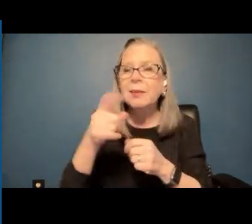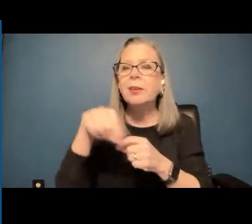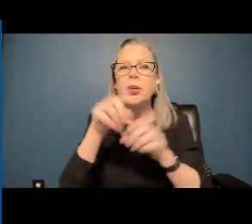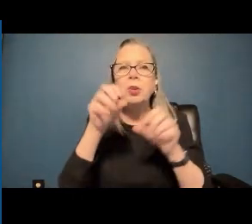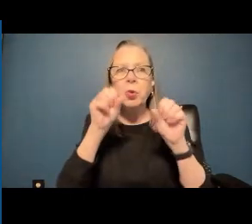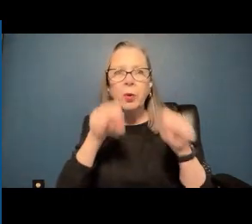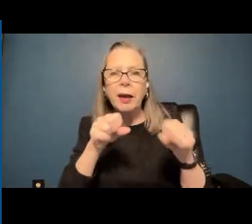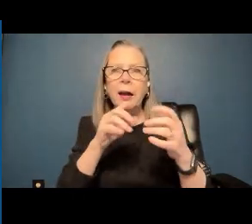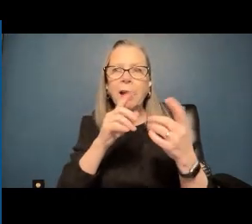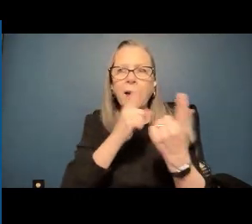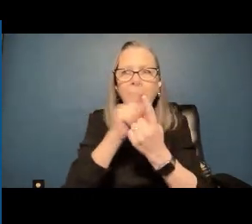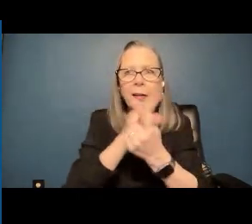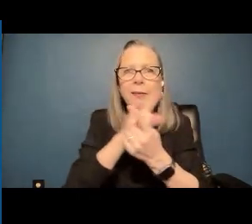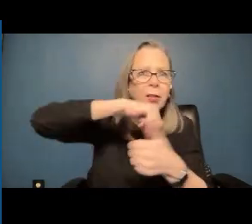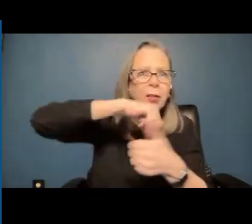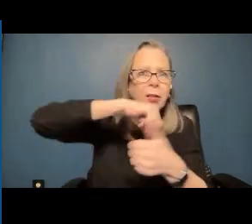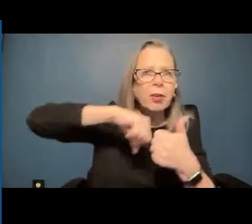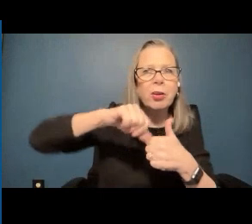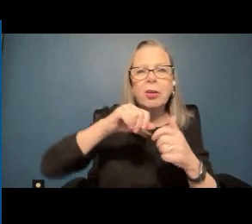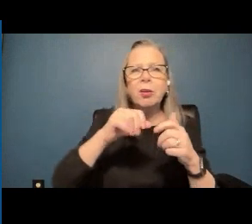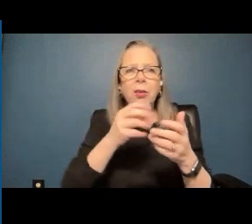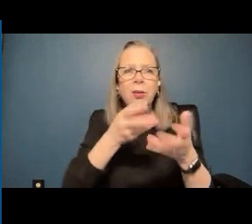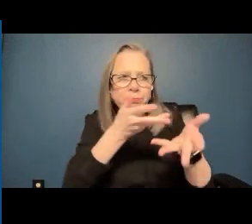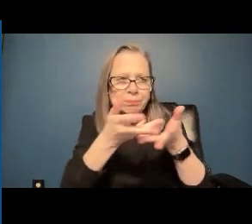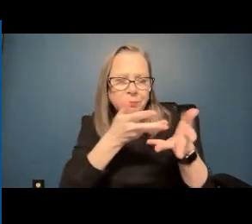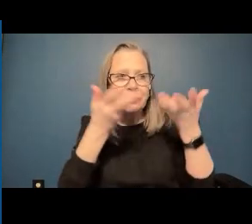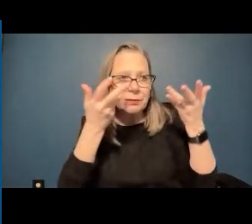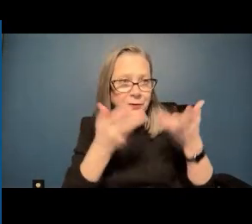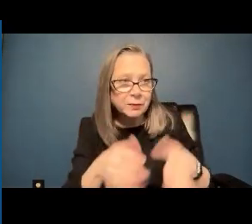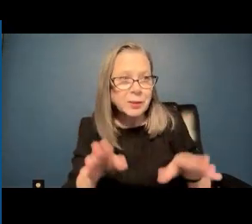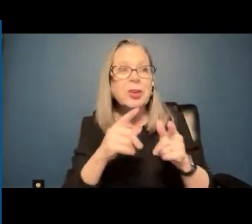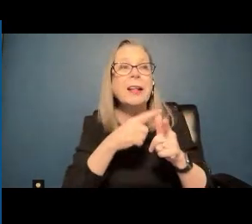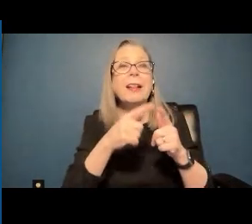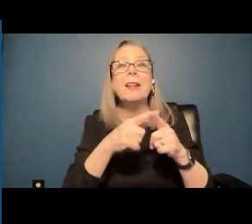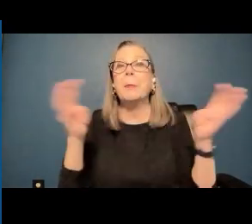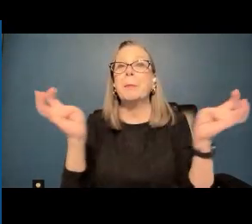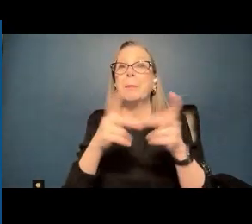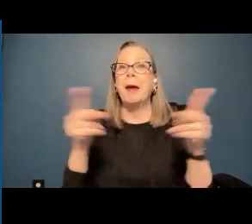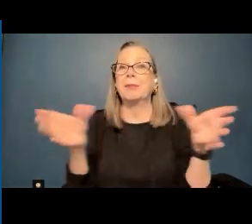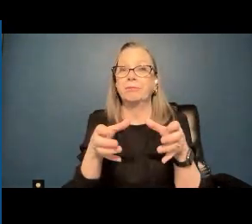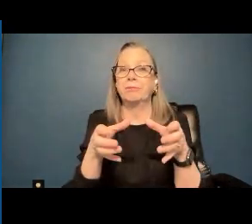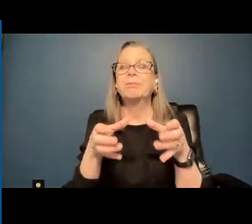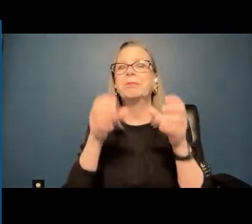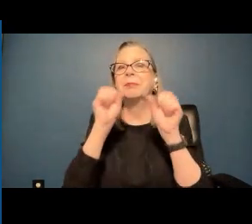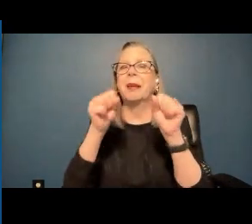each other and then report out to the larger group for a larger group discussion. So that's our plan for today.